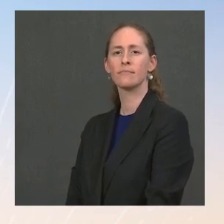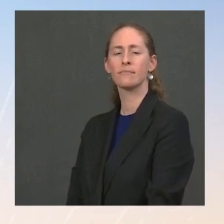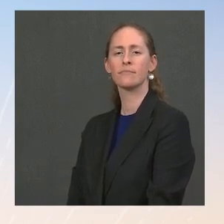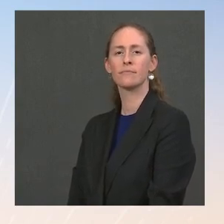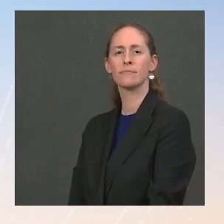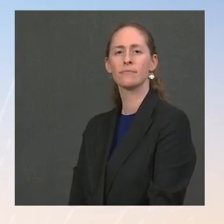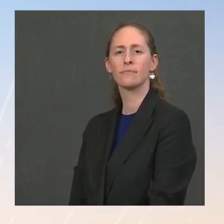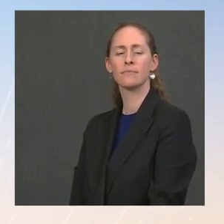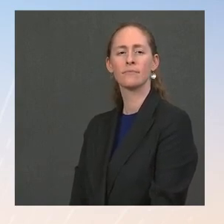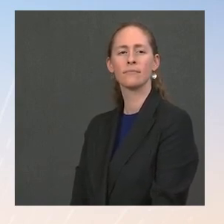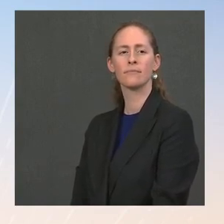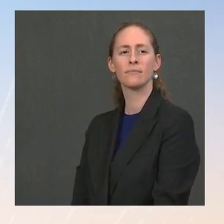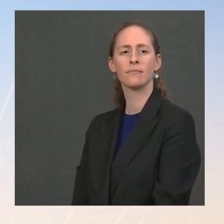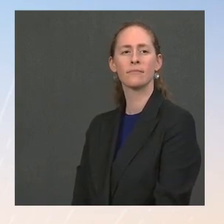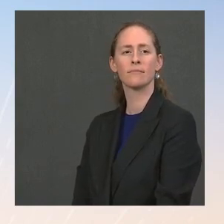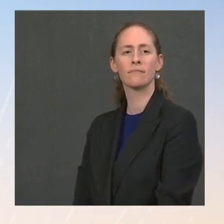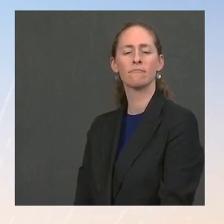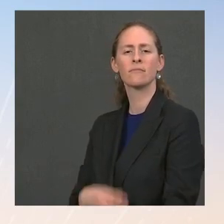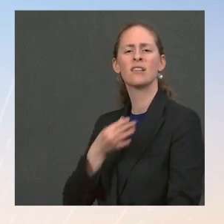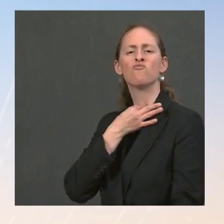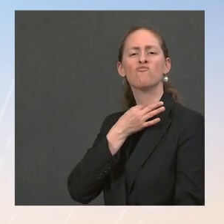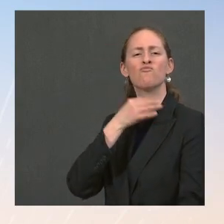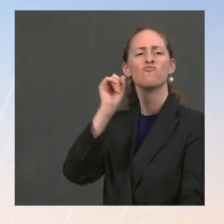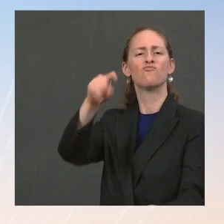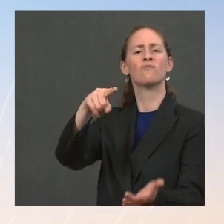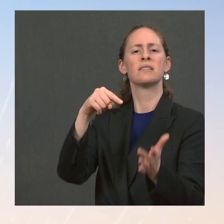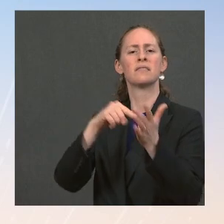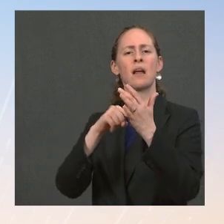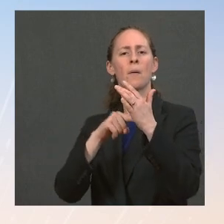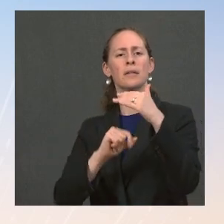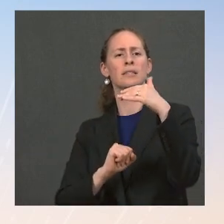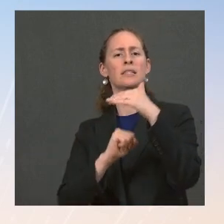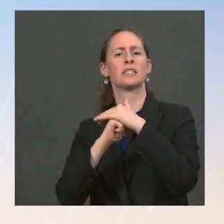and funded the government. What is the President's expectation for a timeline